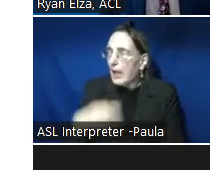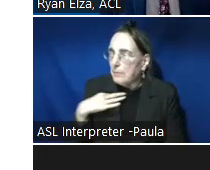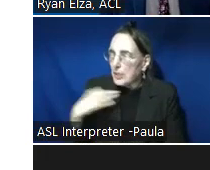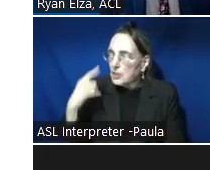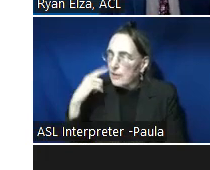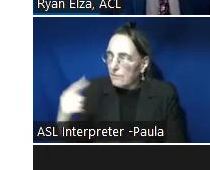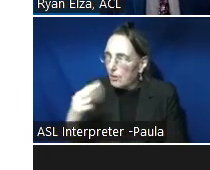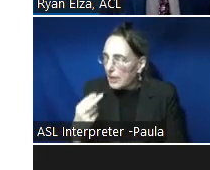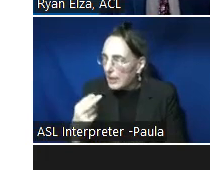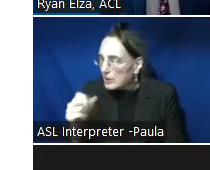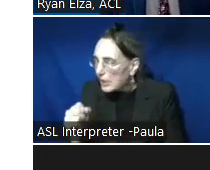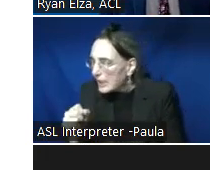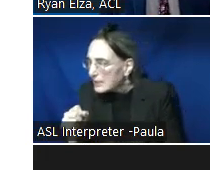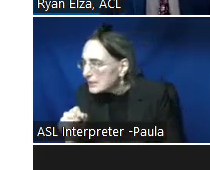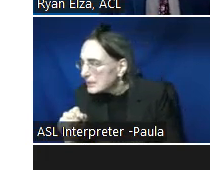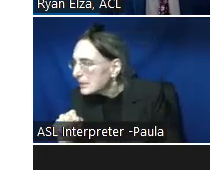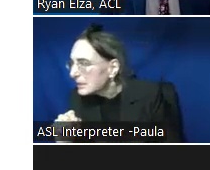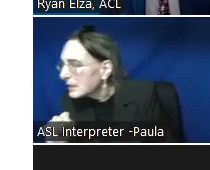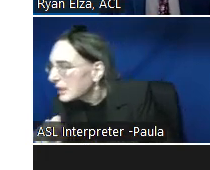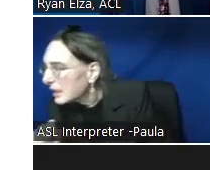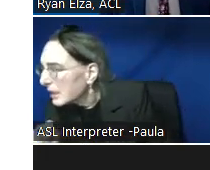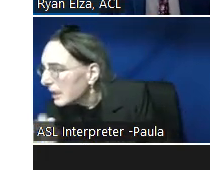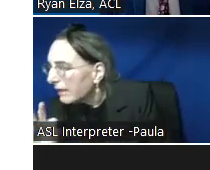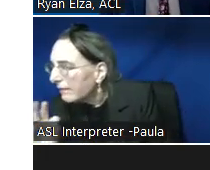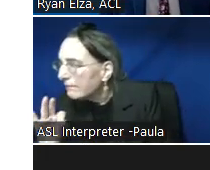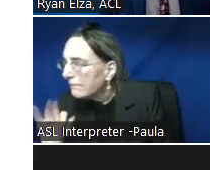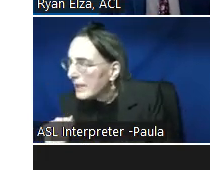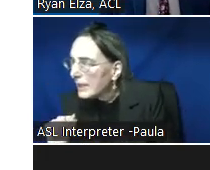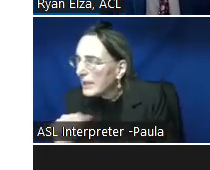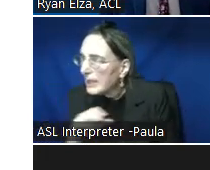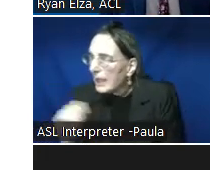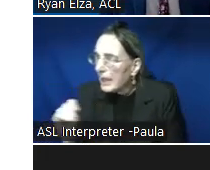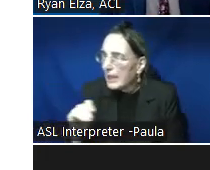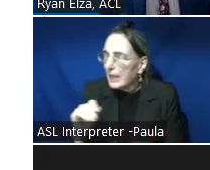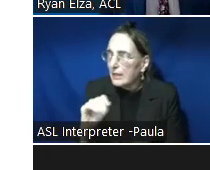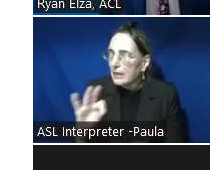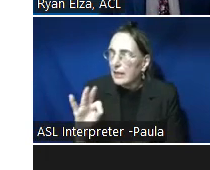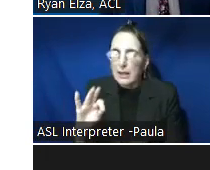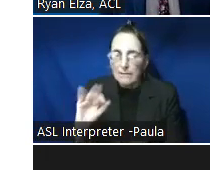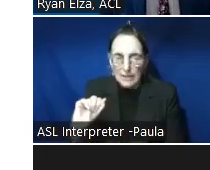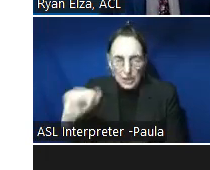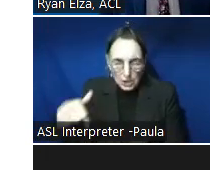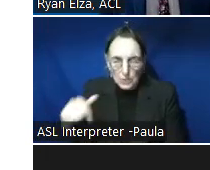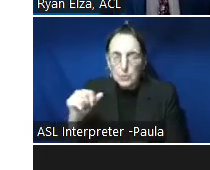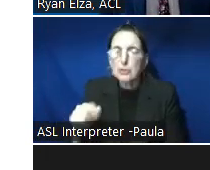to you in preparation of your application. You can use your phone to scan the QR code in order to